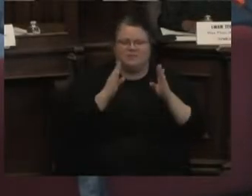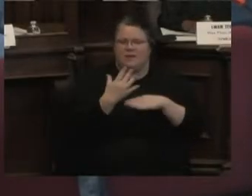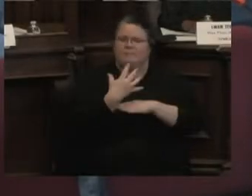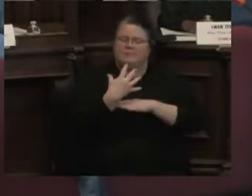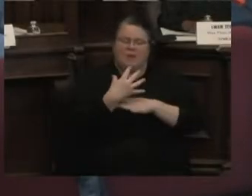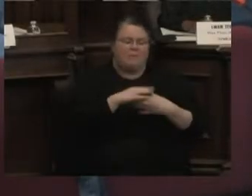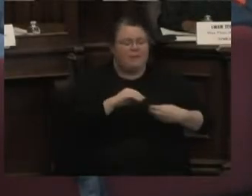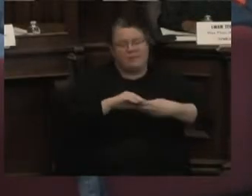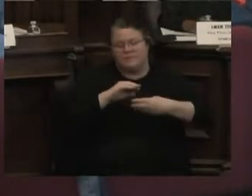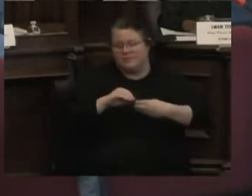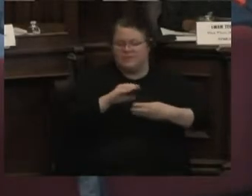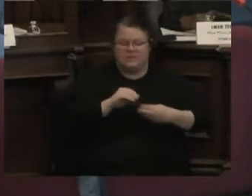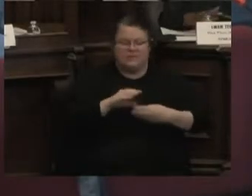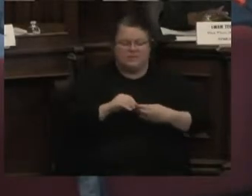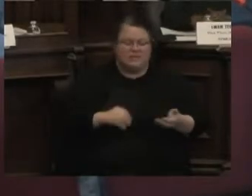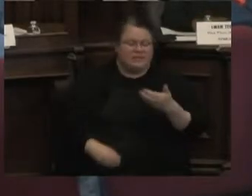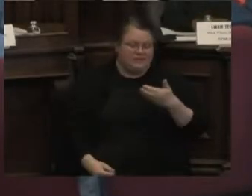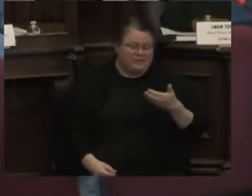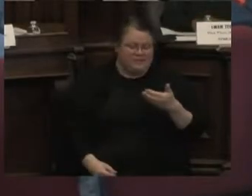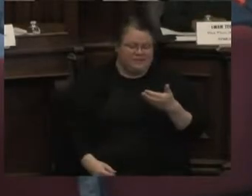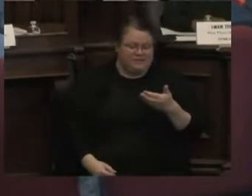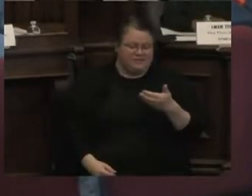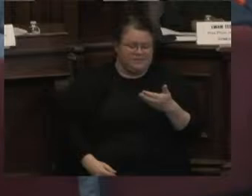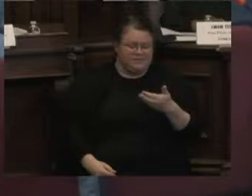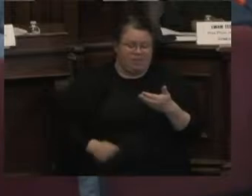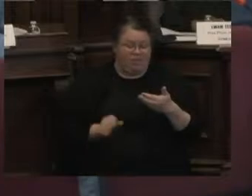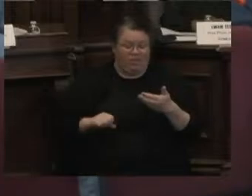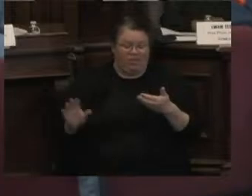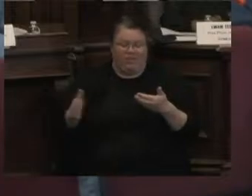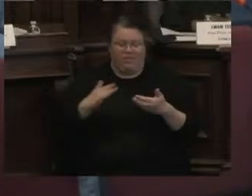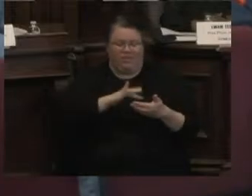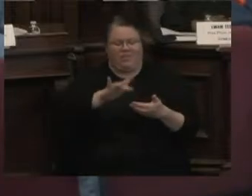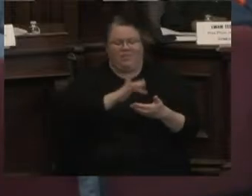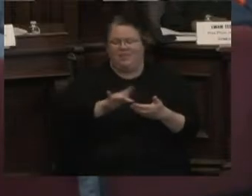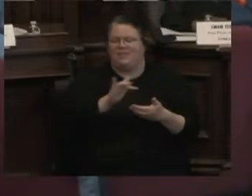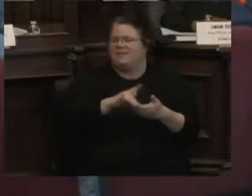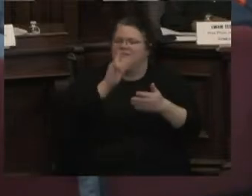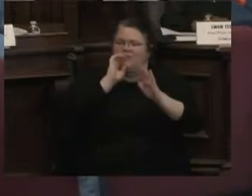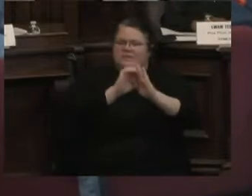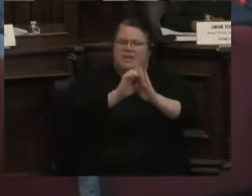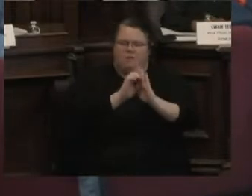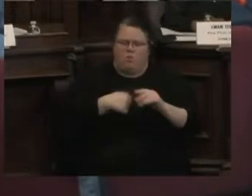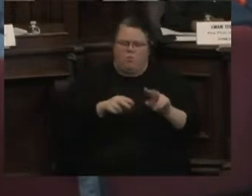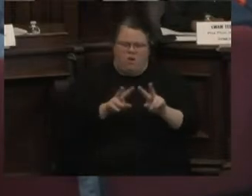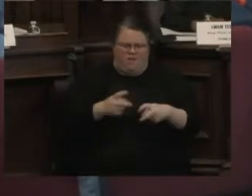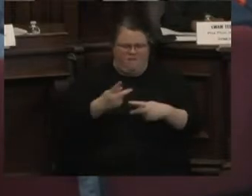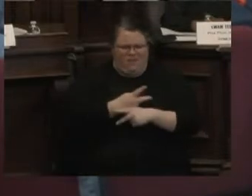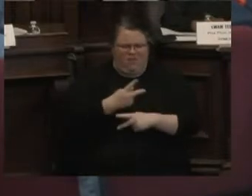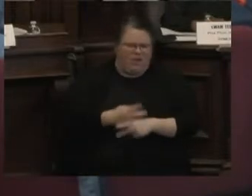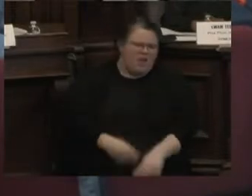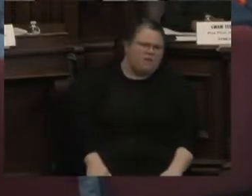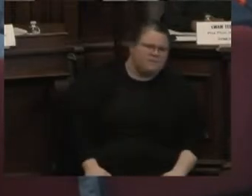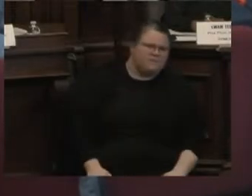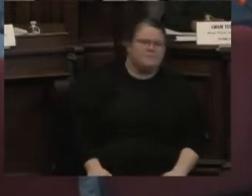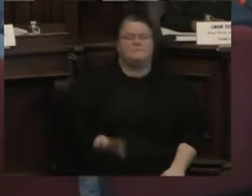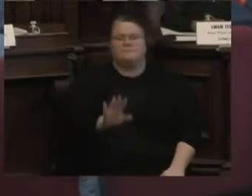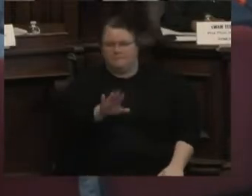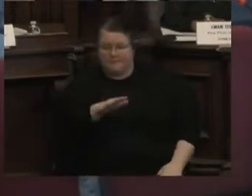sound bites that are about 2 to 5 minutes, because that's about the capacity. After that, you